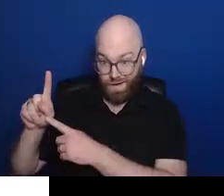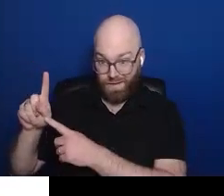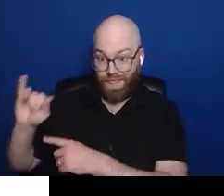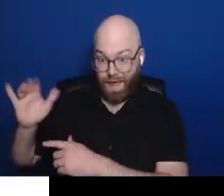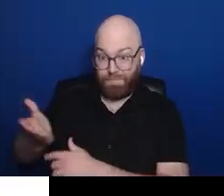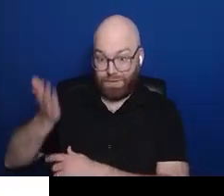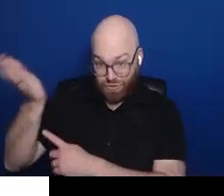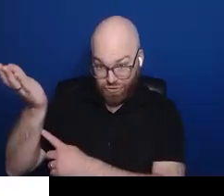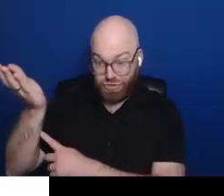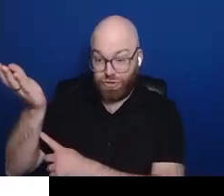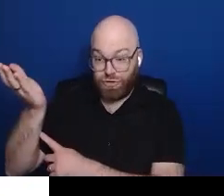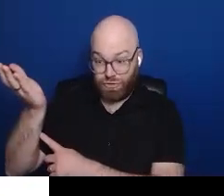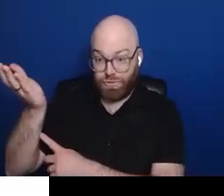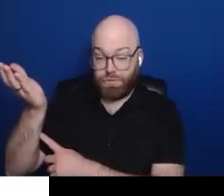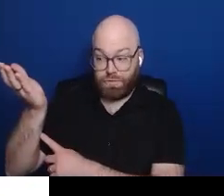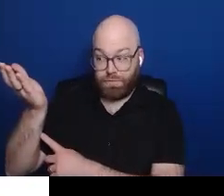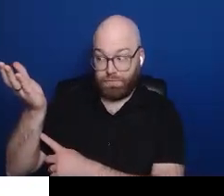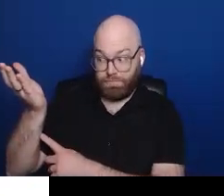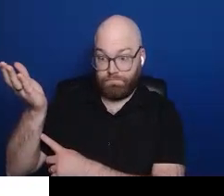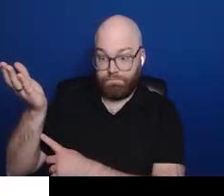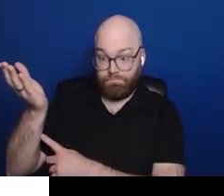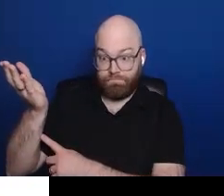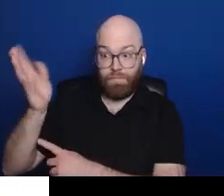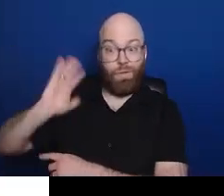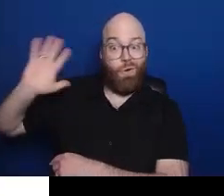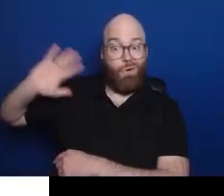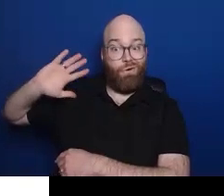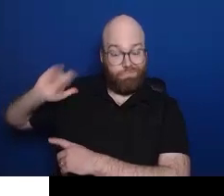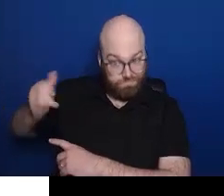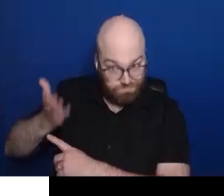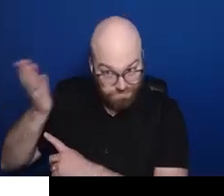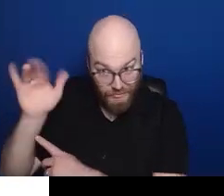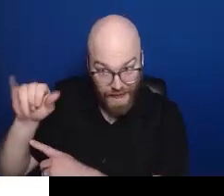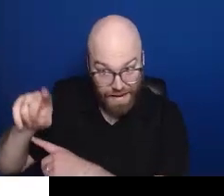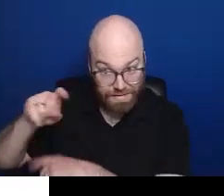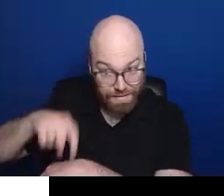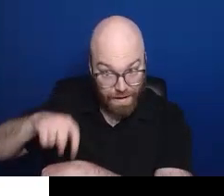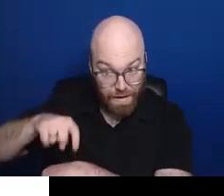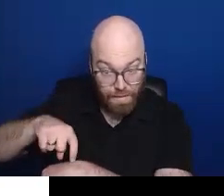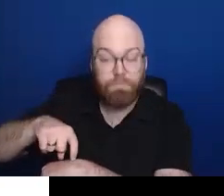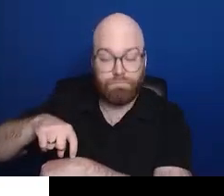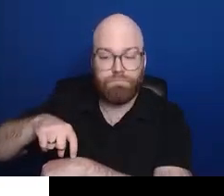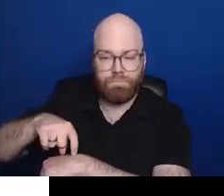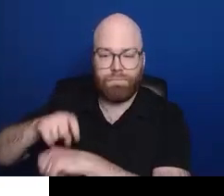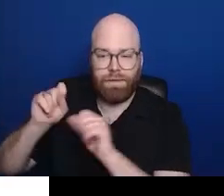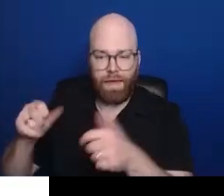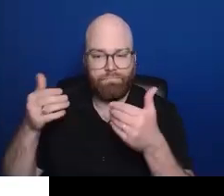But they can do so. So some of the factors. That's fine. You can switch. So who has to wait?